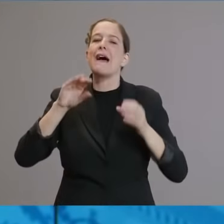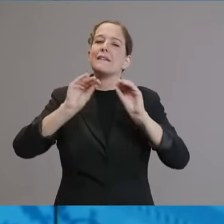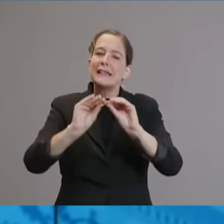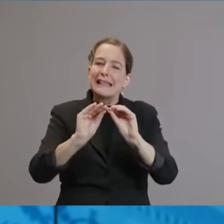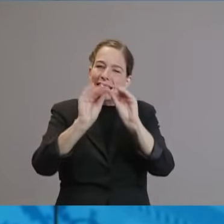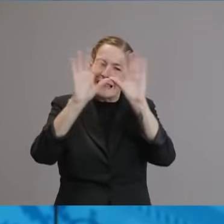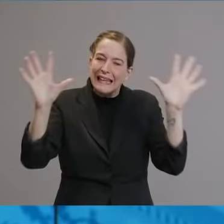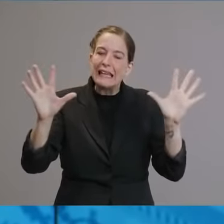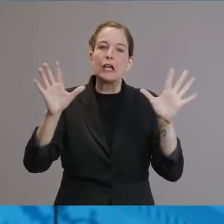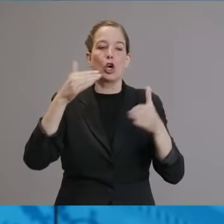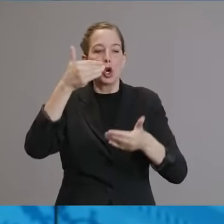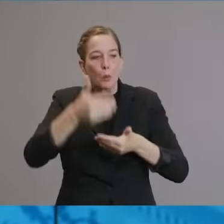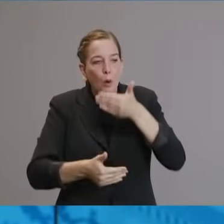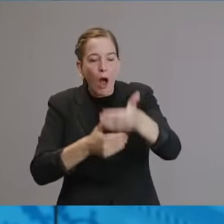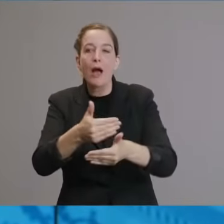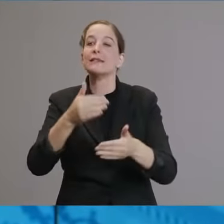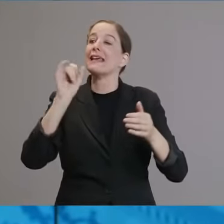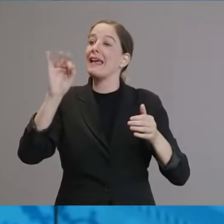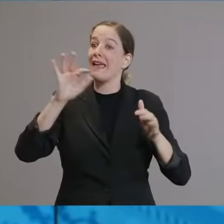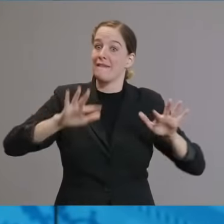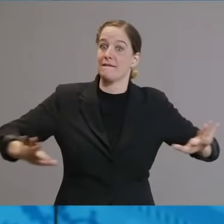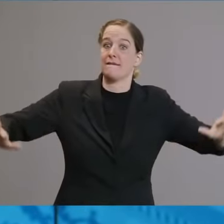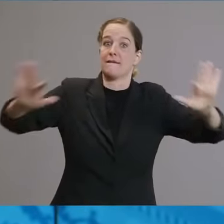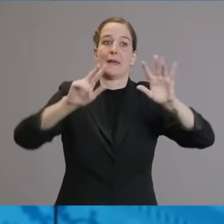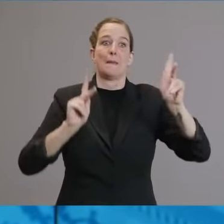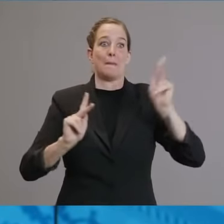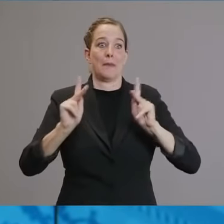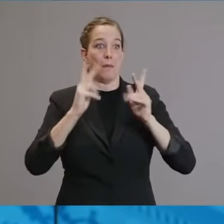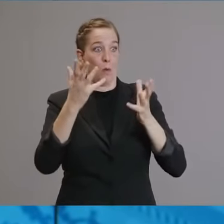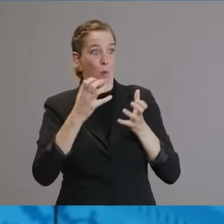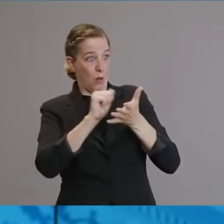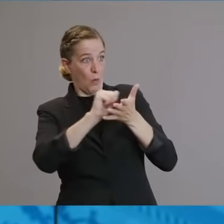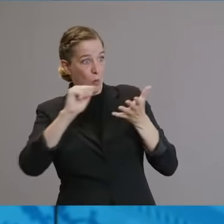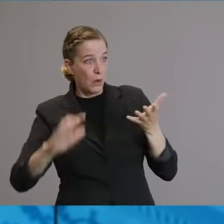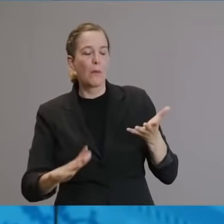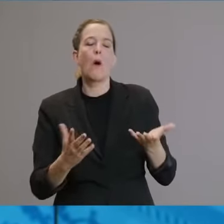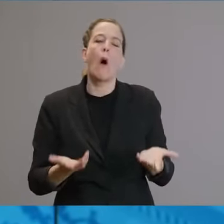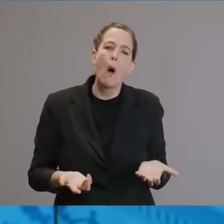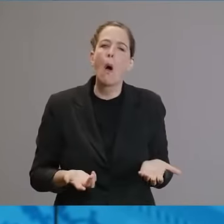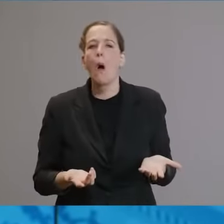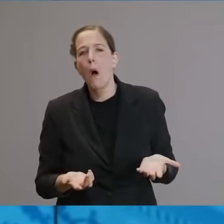LIKE TO PURSUE THAT. BUT THE IS UP TO THE DIRECTOR. I THINK THERE SHOULD BE A PUBLIC PROCESS.